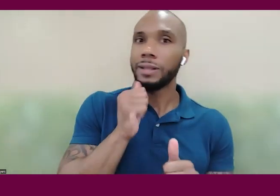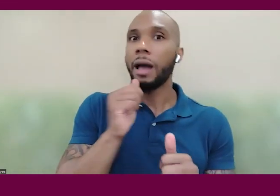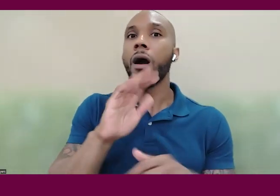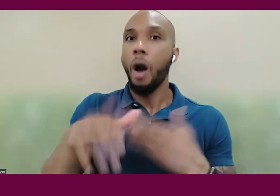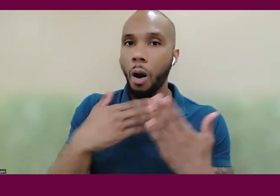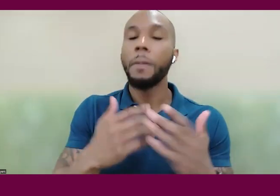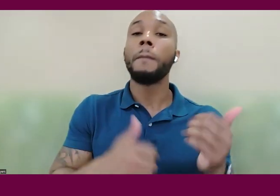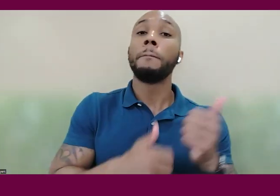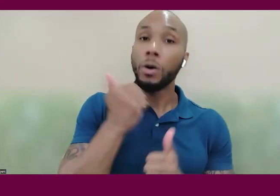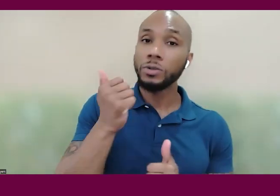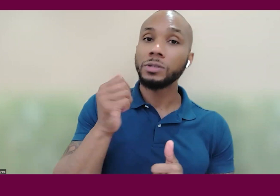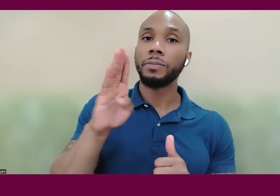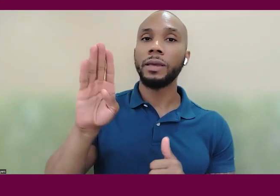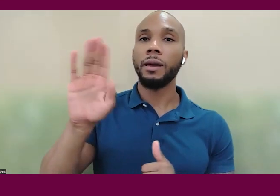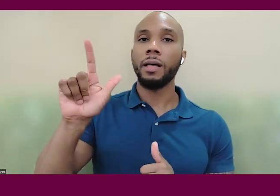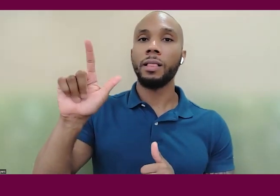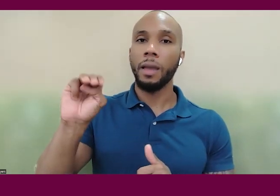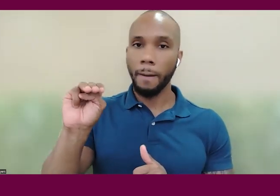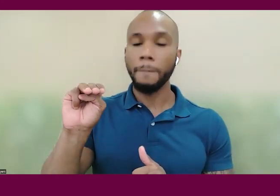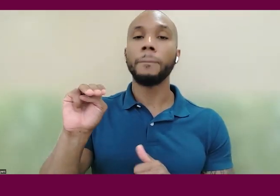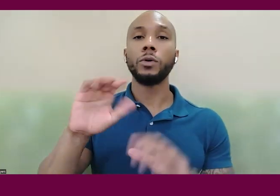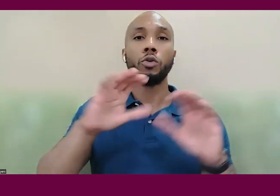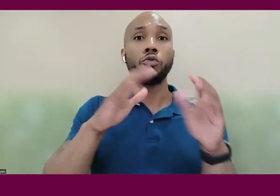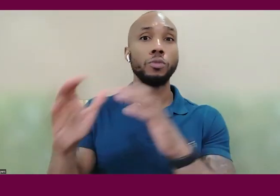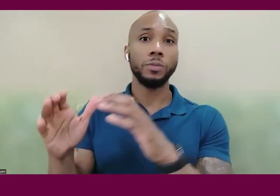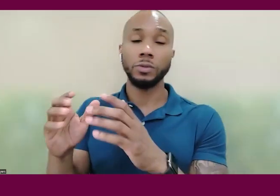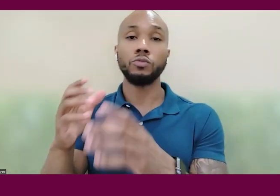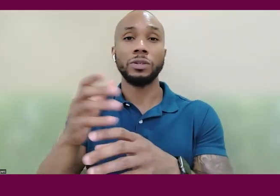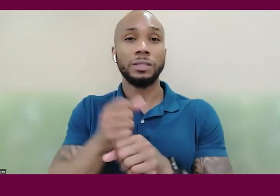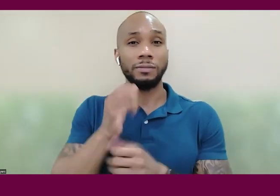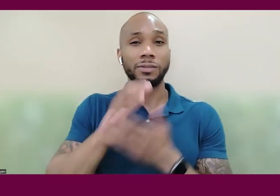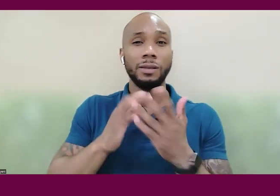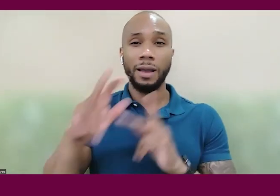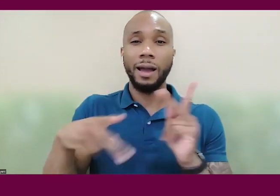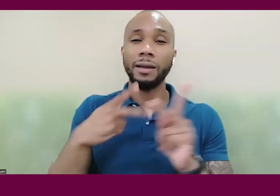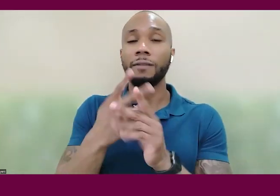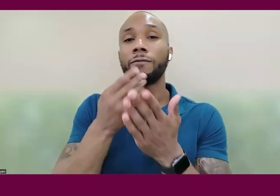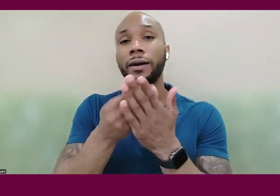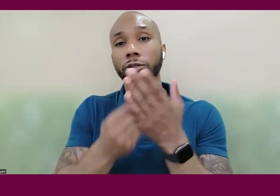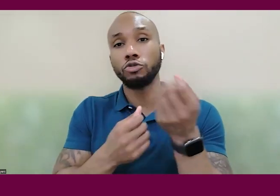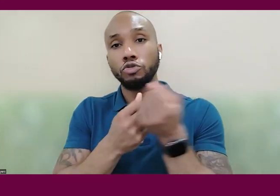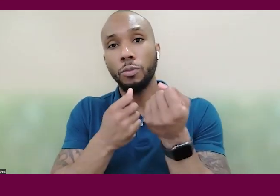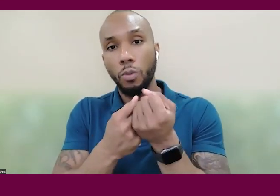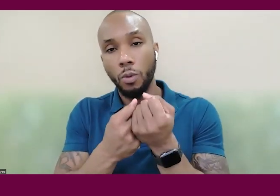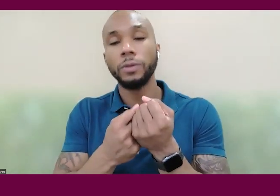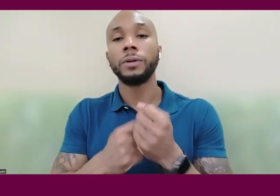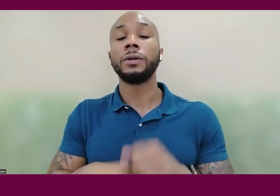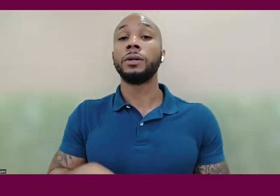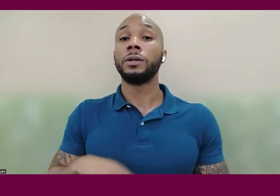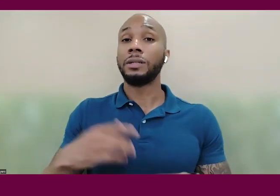Most BLM groups got some form of financial support with what we're doing.